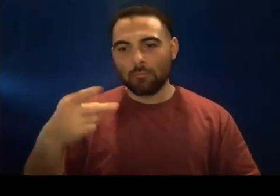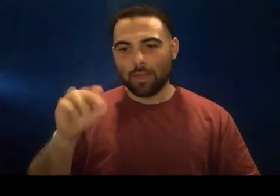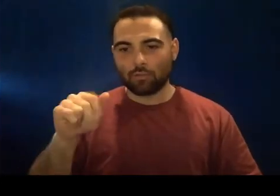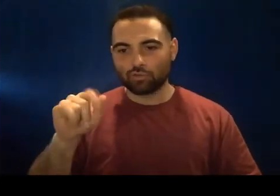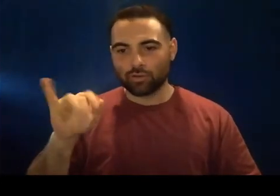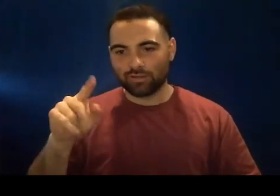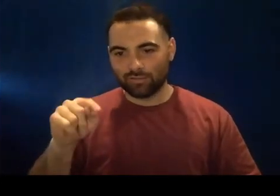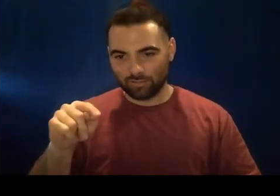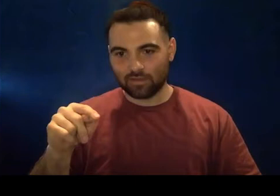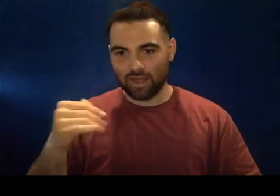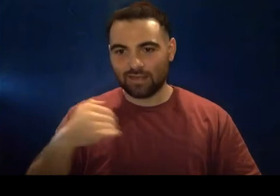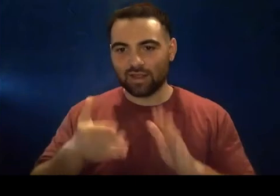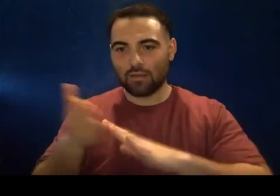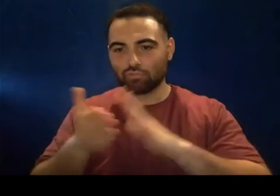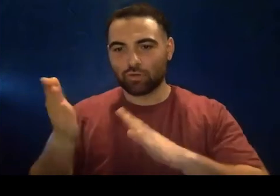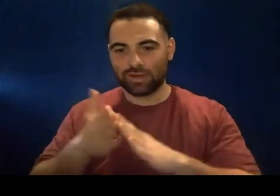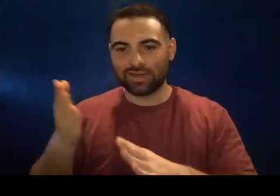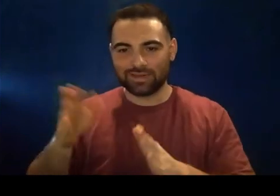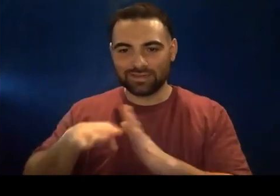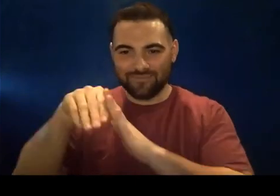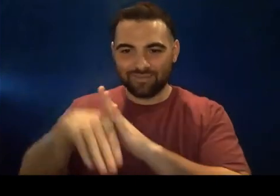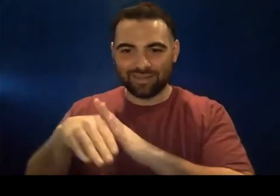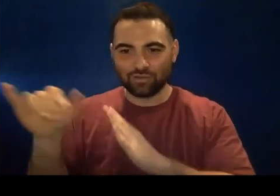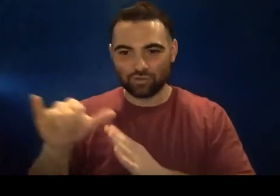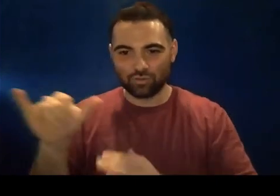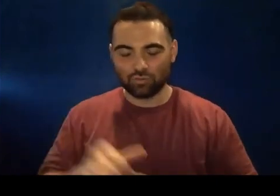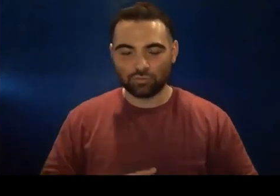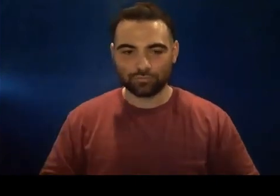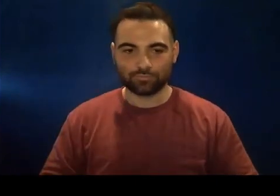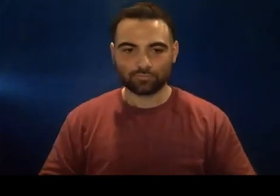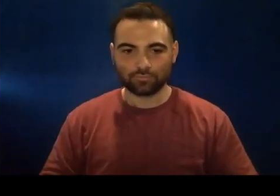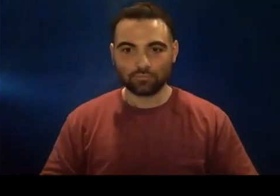And I think they were especially challenged during the pandemic because that was...